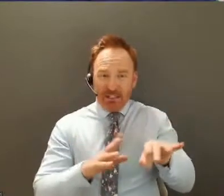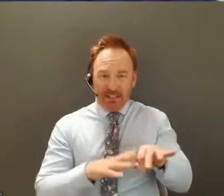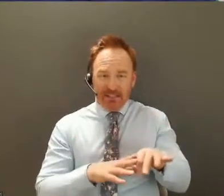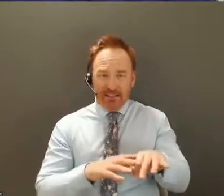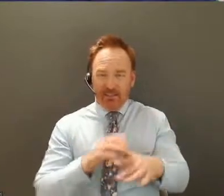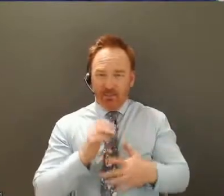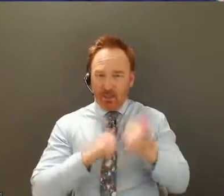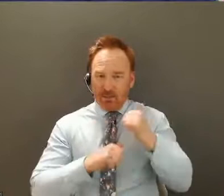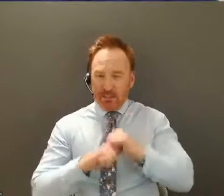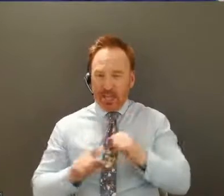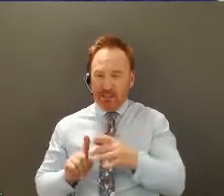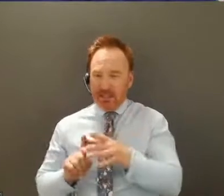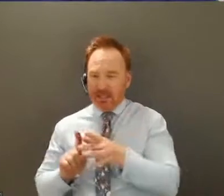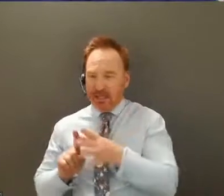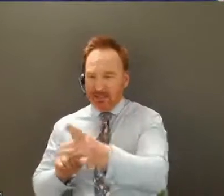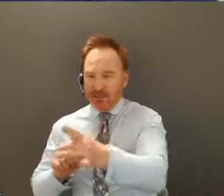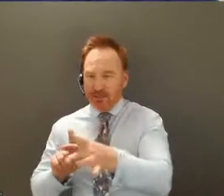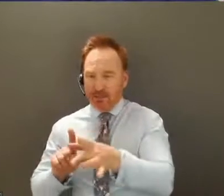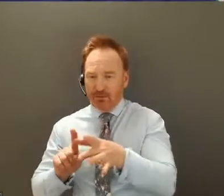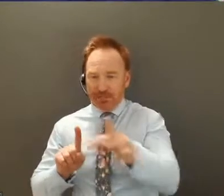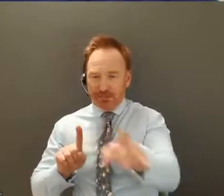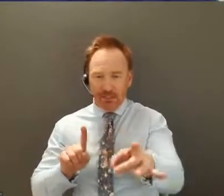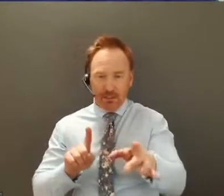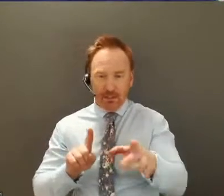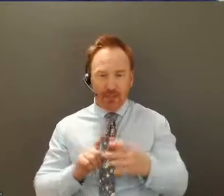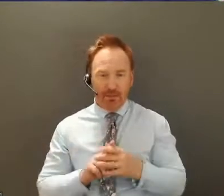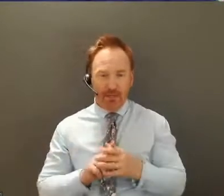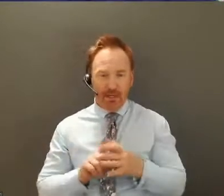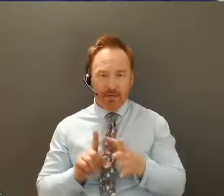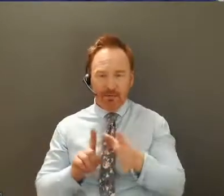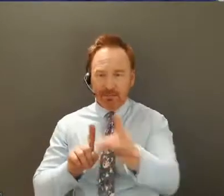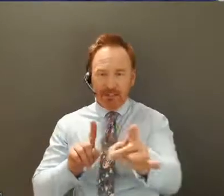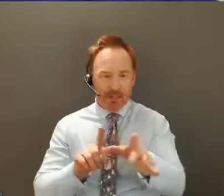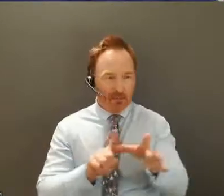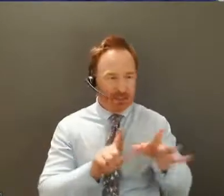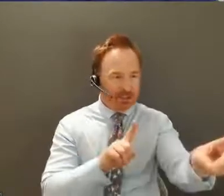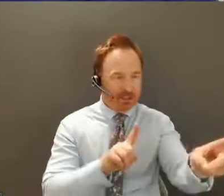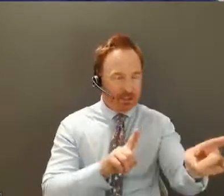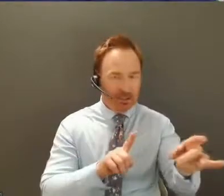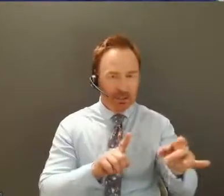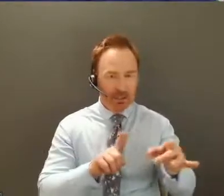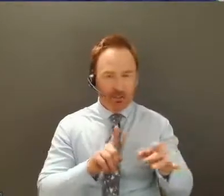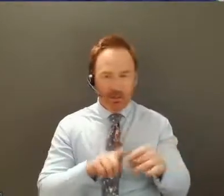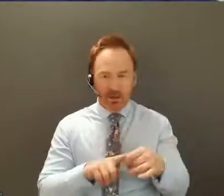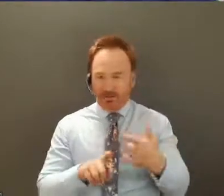into that. I will say in English and